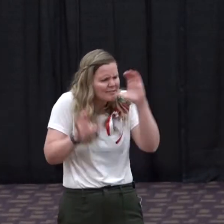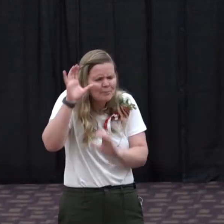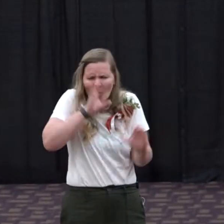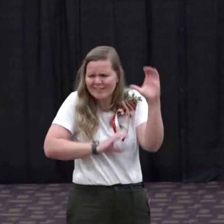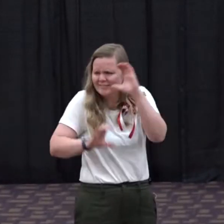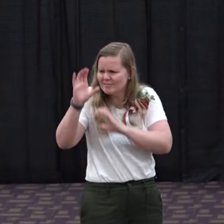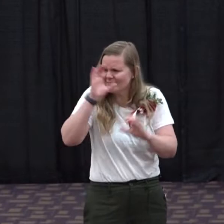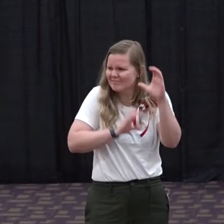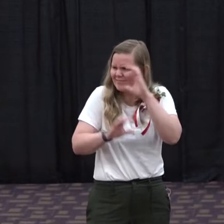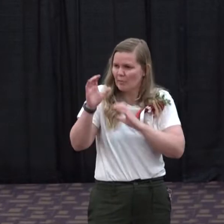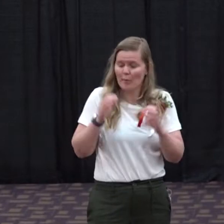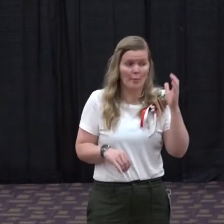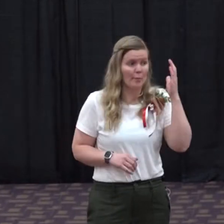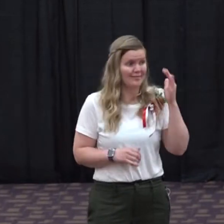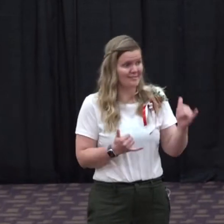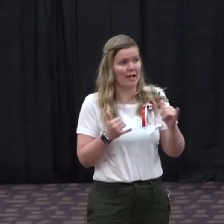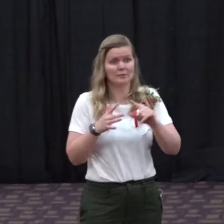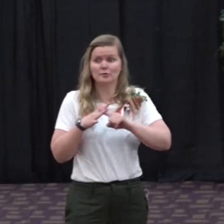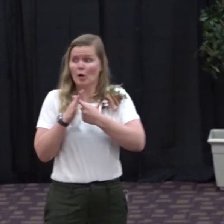The quote is "Never stop exploring."